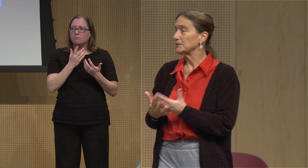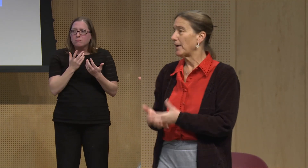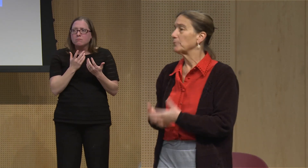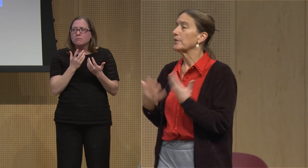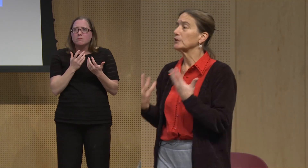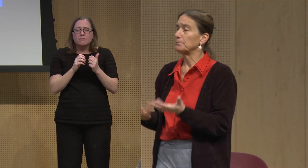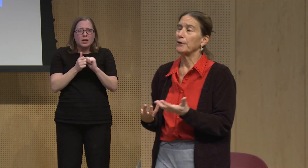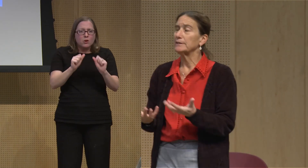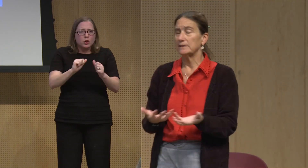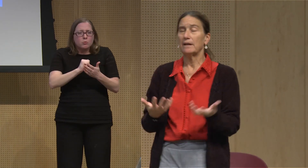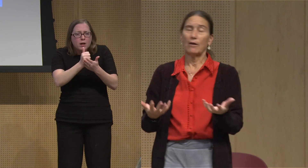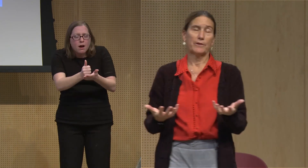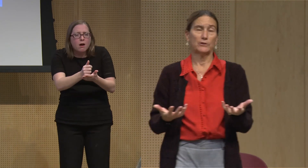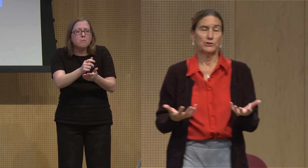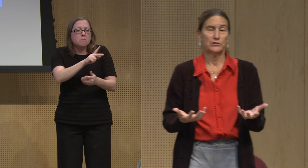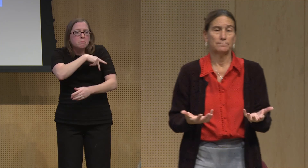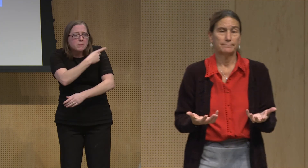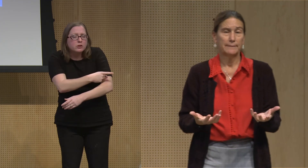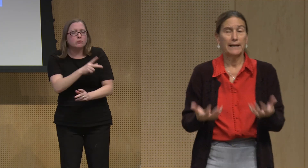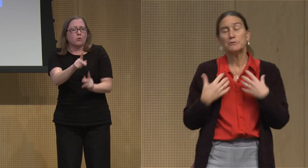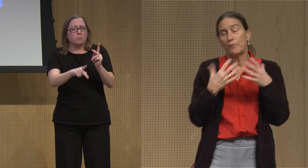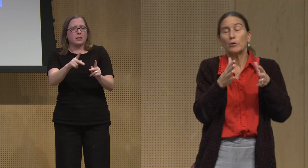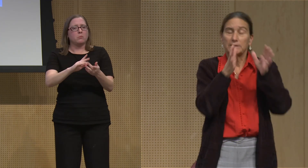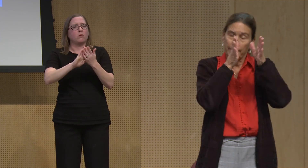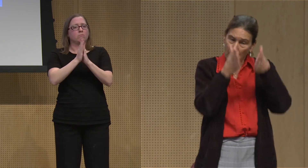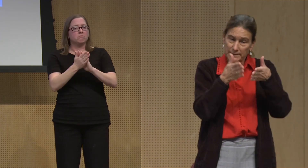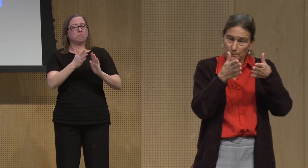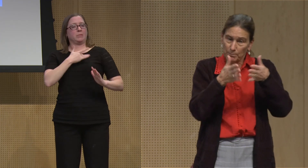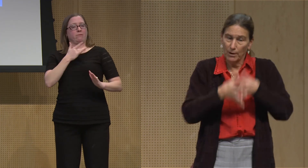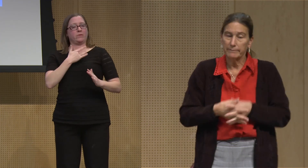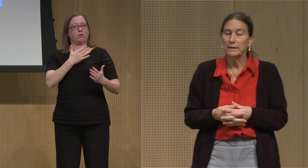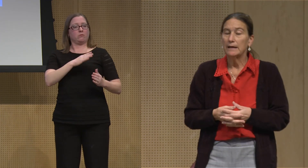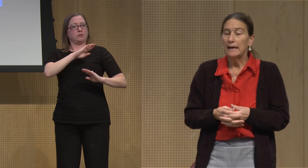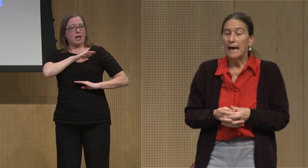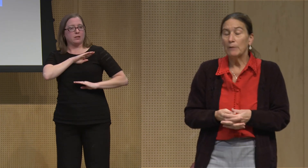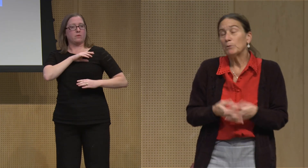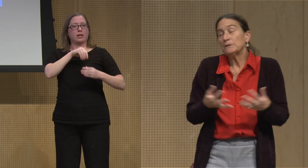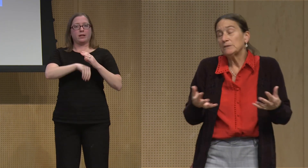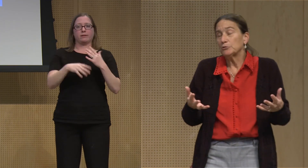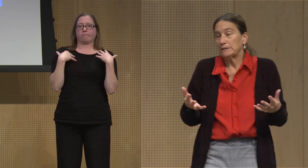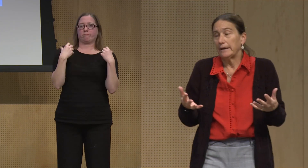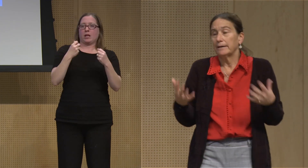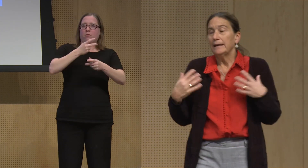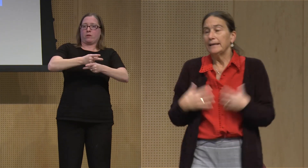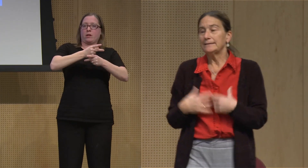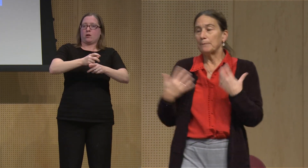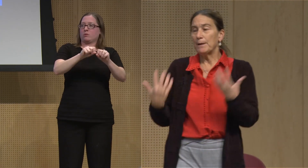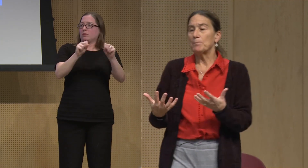WITH THEIR EXPERIENCE IN THE HEALTHCARE SYSTEM? AND I WAS FOCUSED ON THE HOSPITAL PART OF IT, AND WHAT WAS INTERESTING IS THAT PEOPLE WOULD